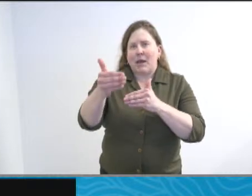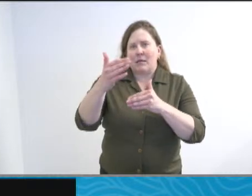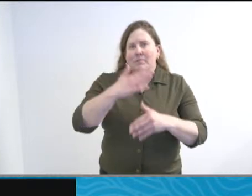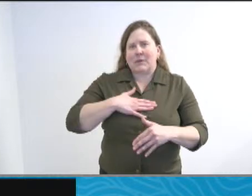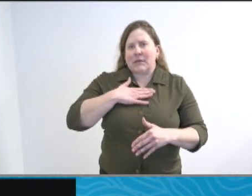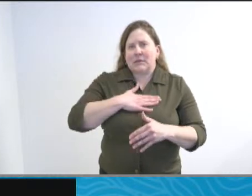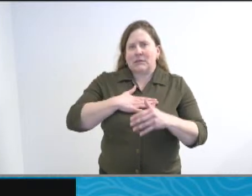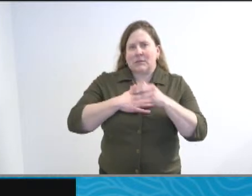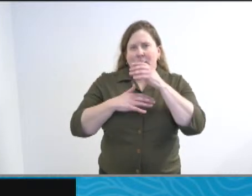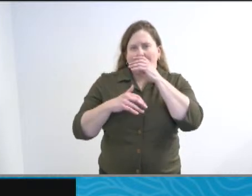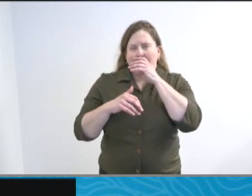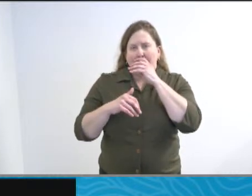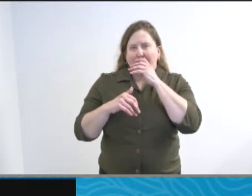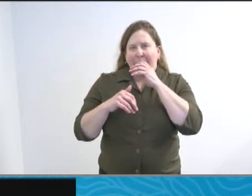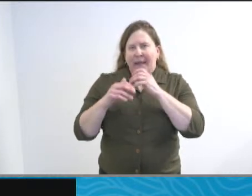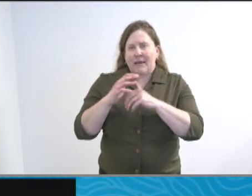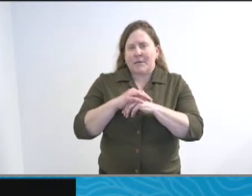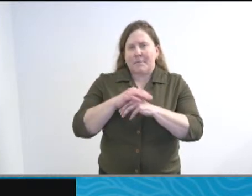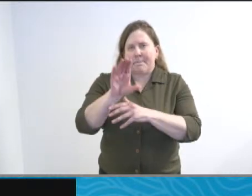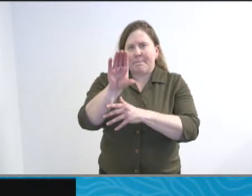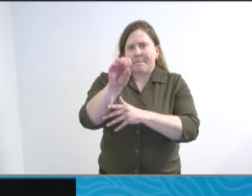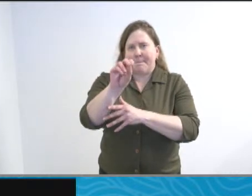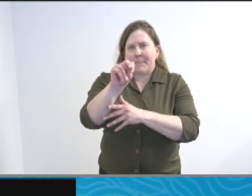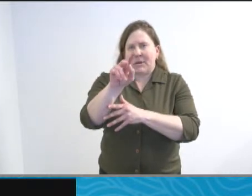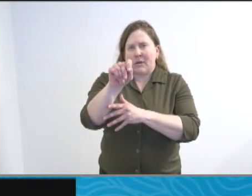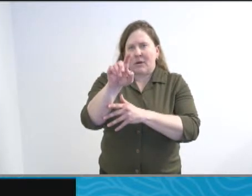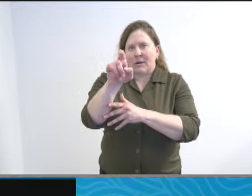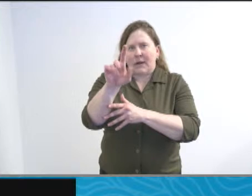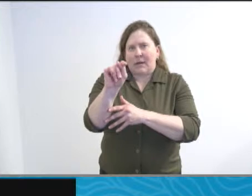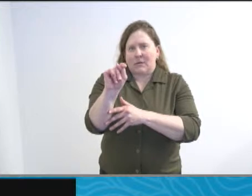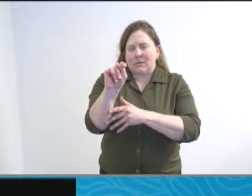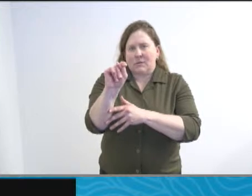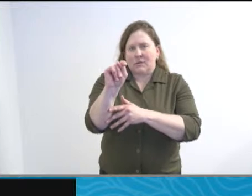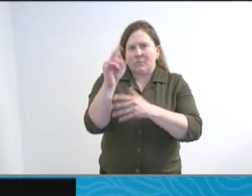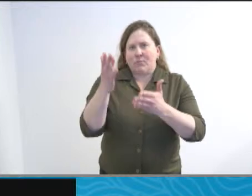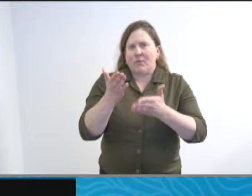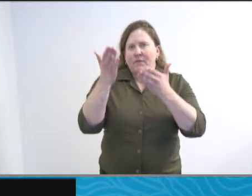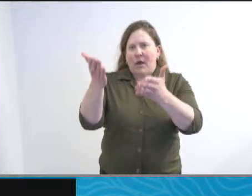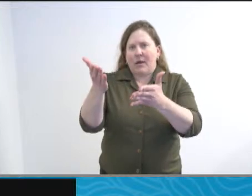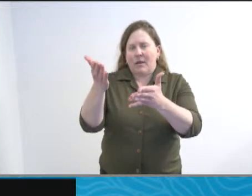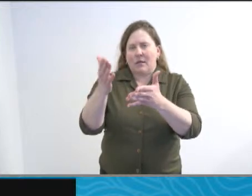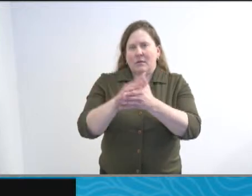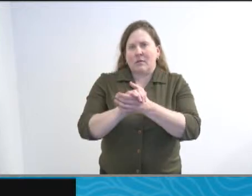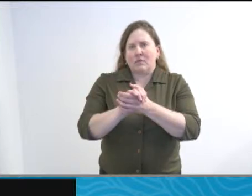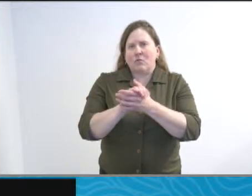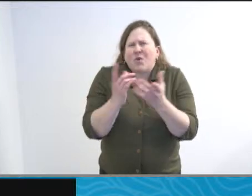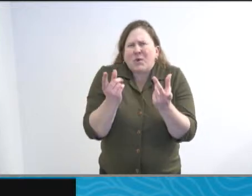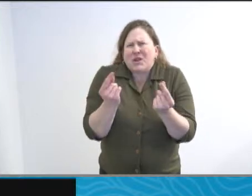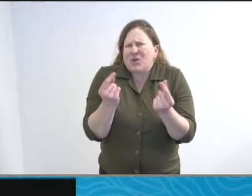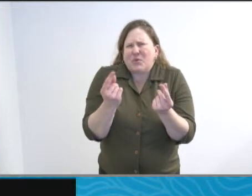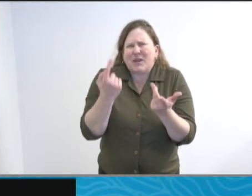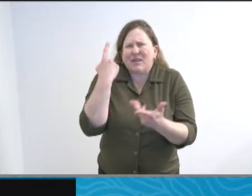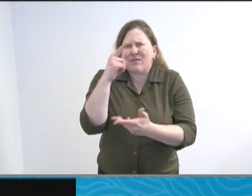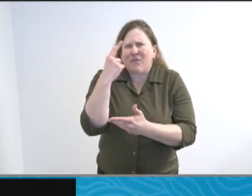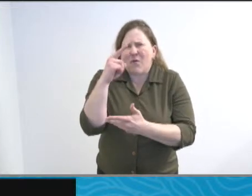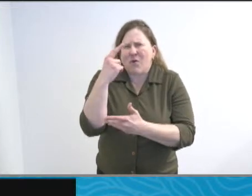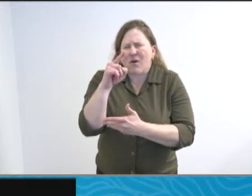We wanna provide some context around what we're doing for LCAP and also for budgeting, so if you look